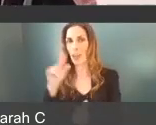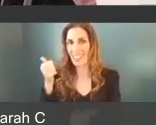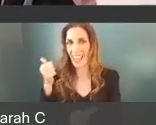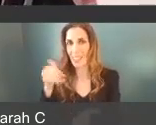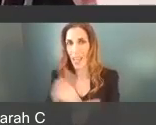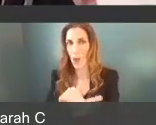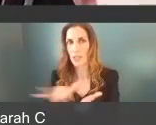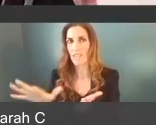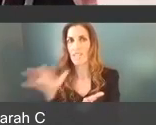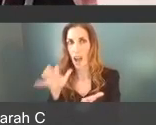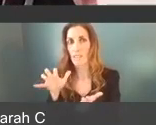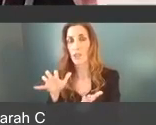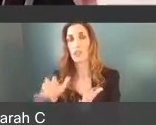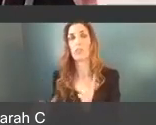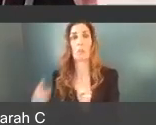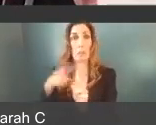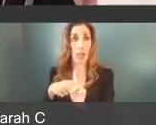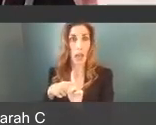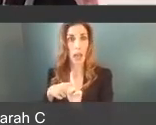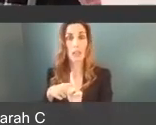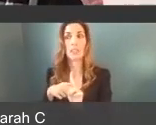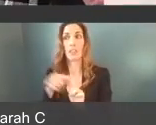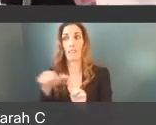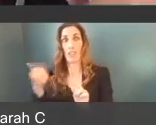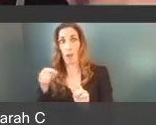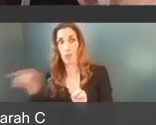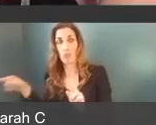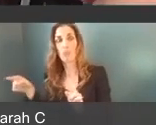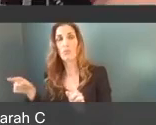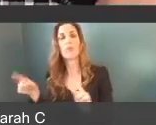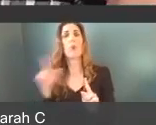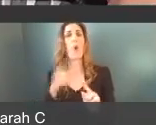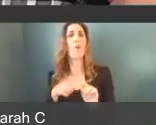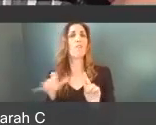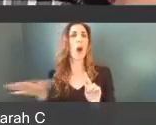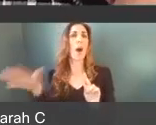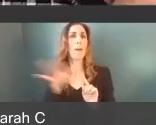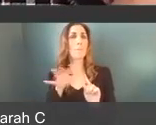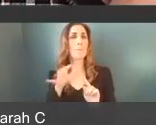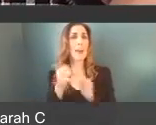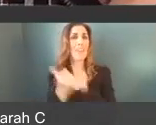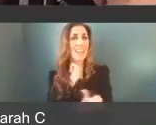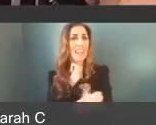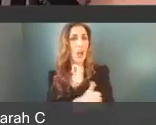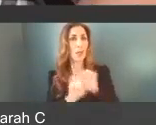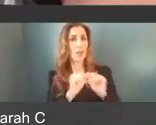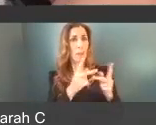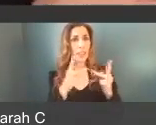of it. So out of the County sites that you have, in addition to the pharmacies that are in part